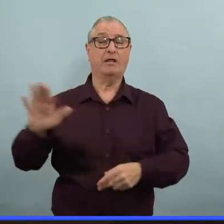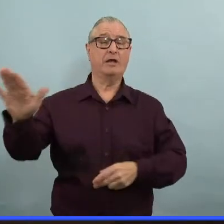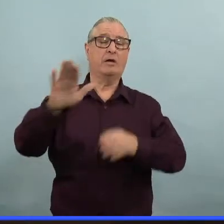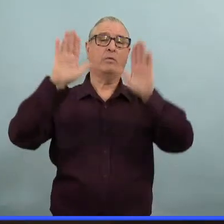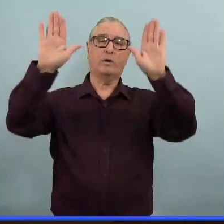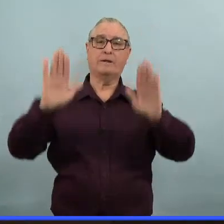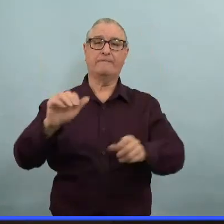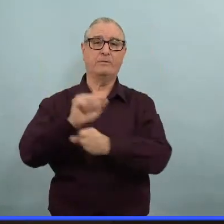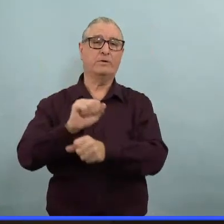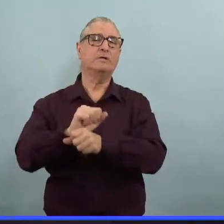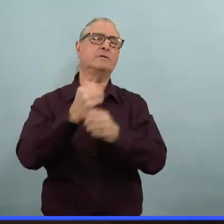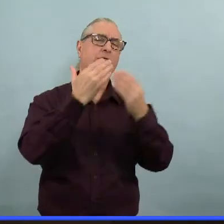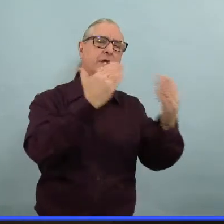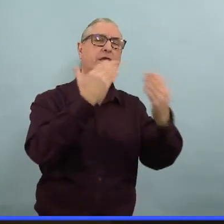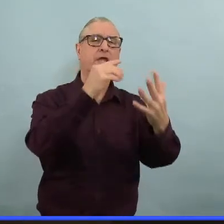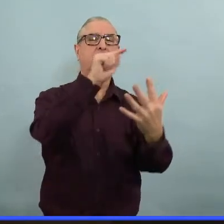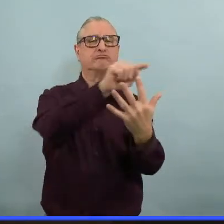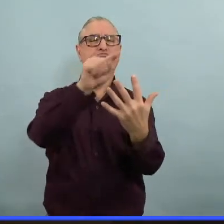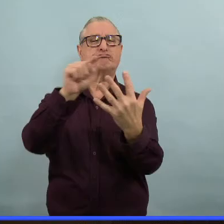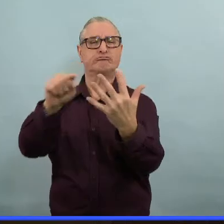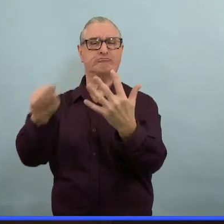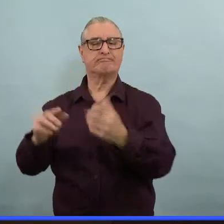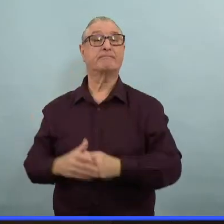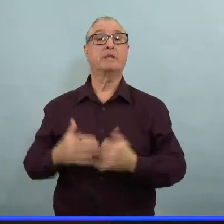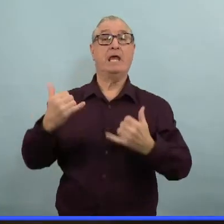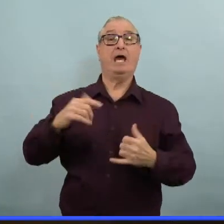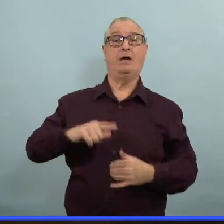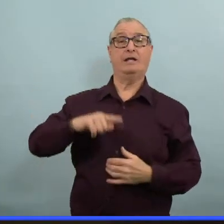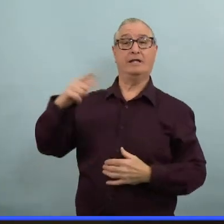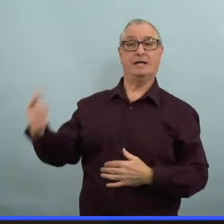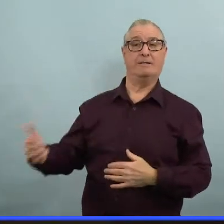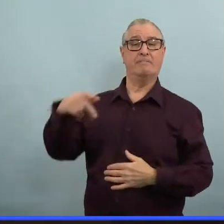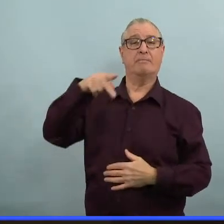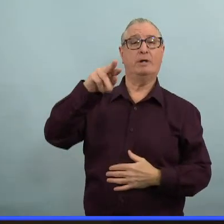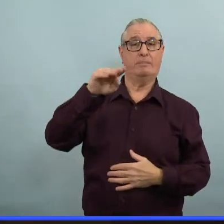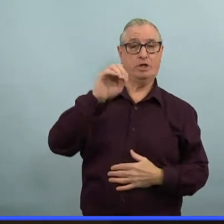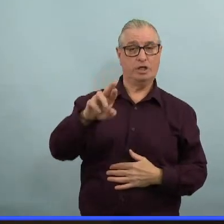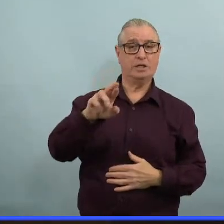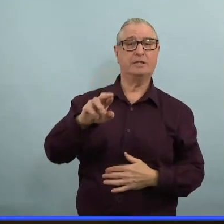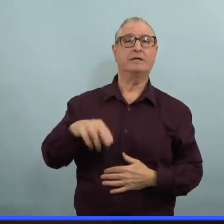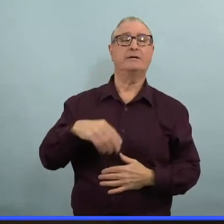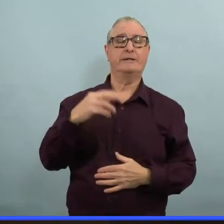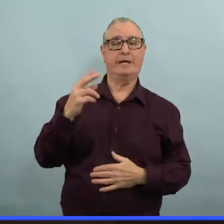thank you very much dr rusin and and while today's announcement will be welcome news to